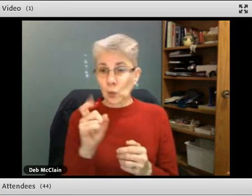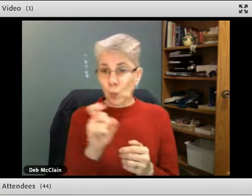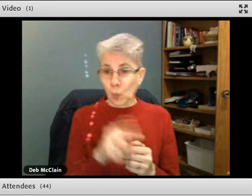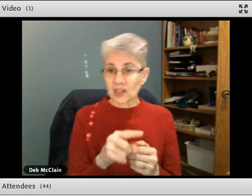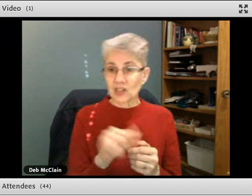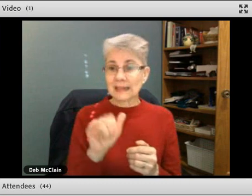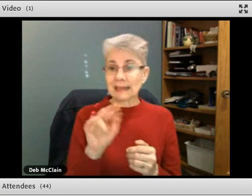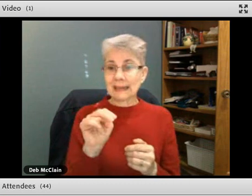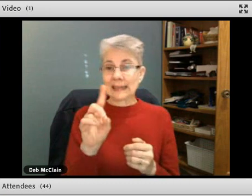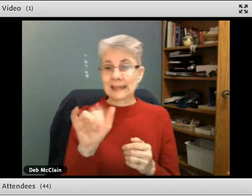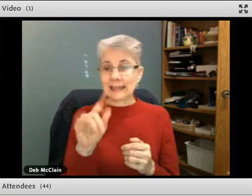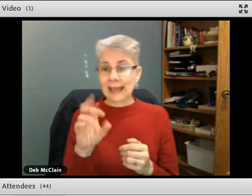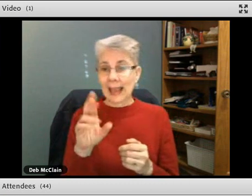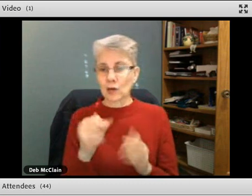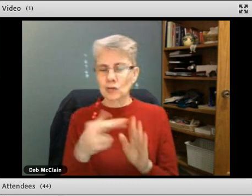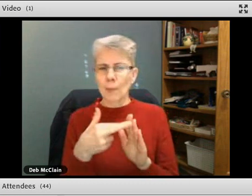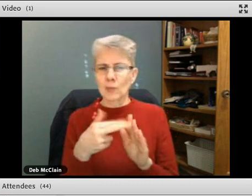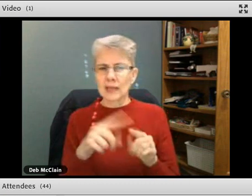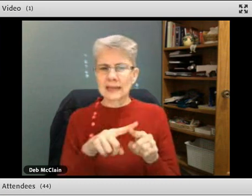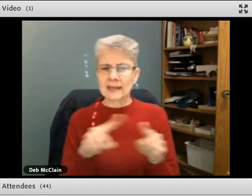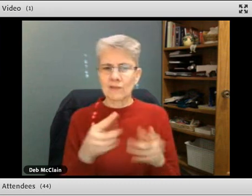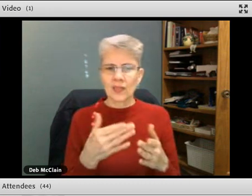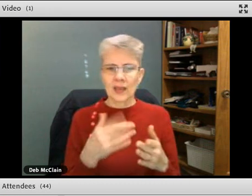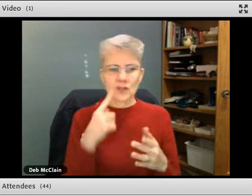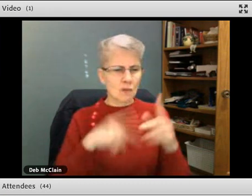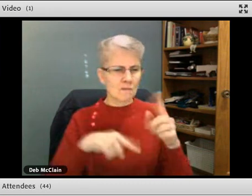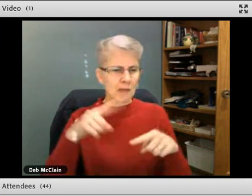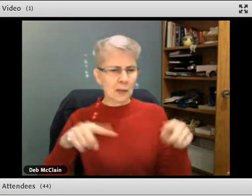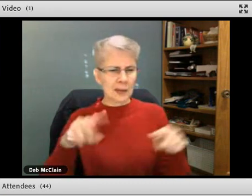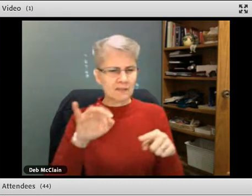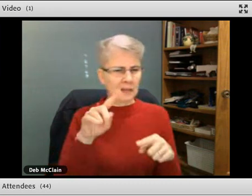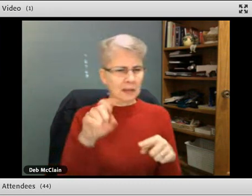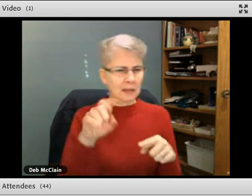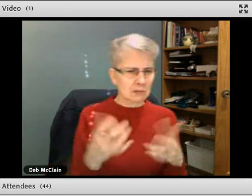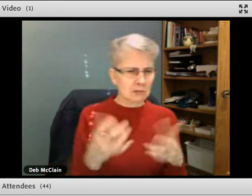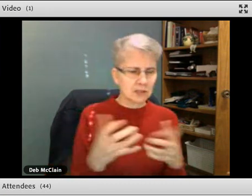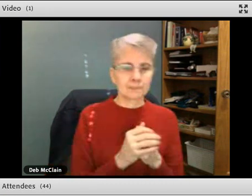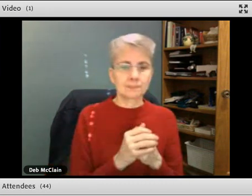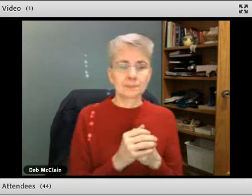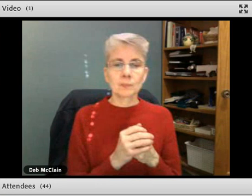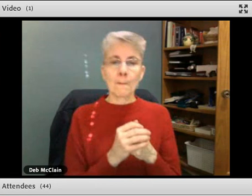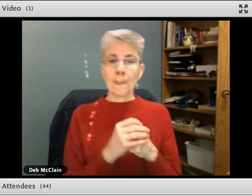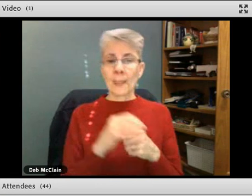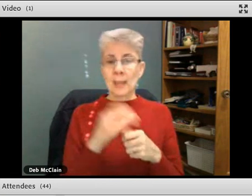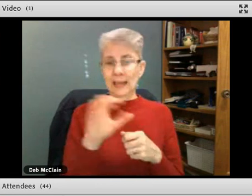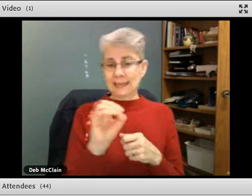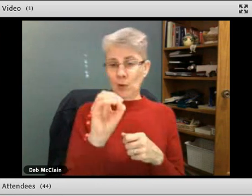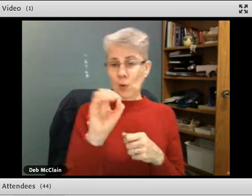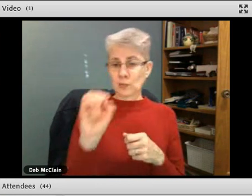So, the 00 in the 082 --